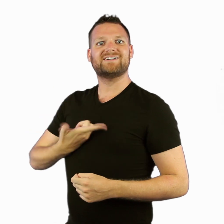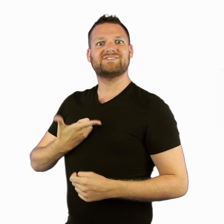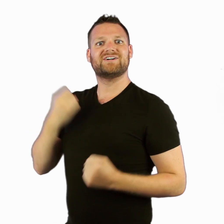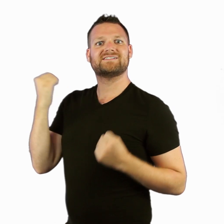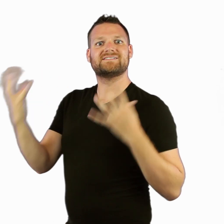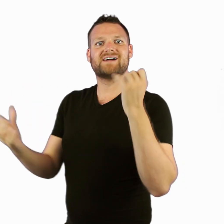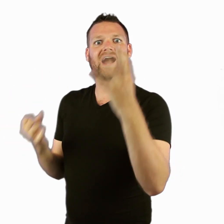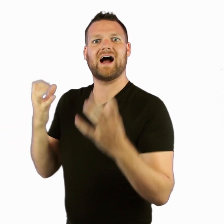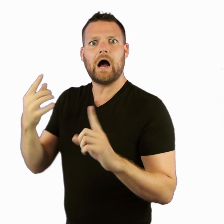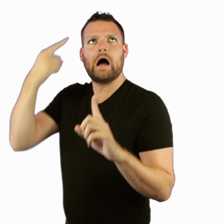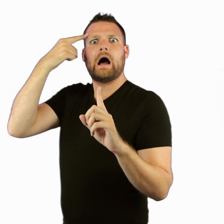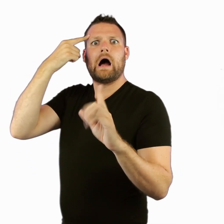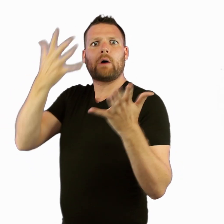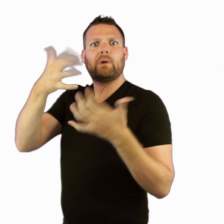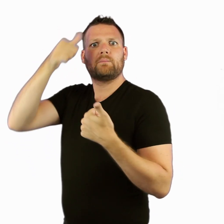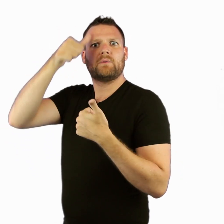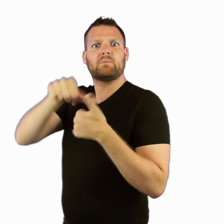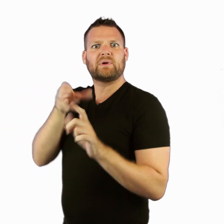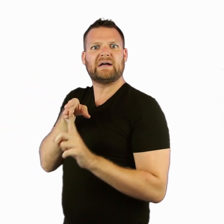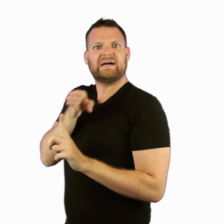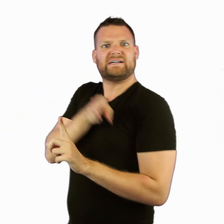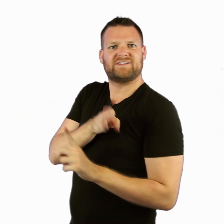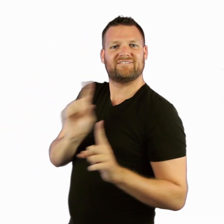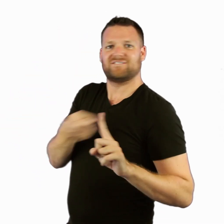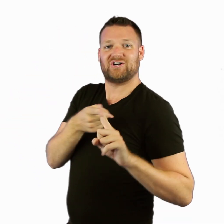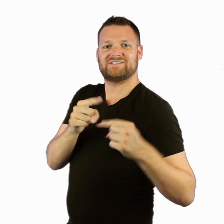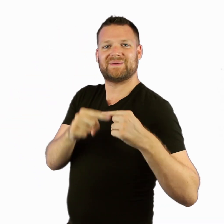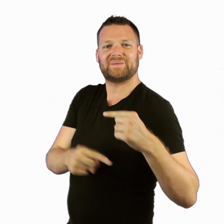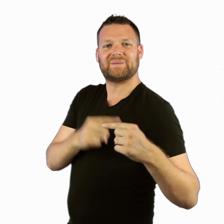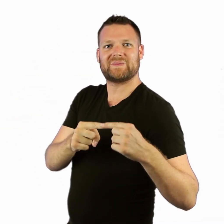that they just watched, and performing it to the best of their ability.